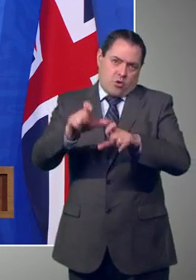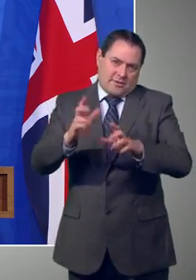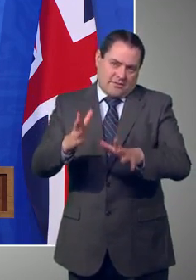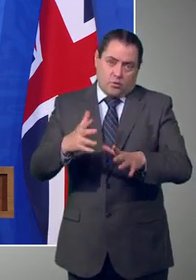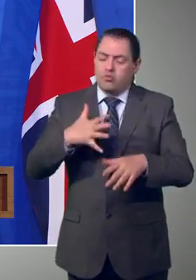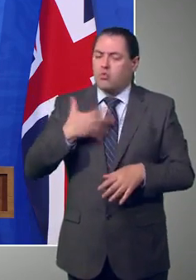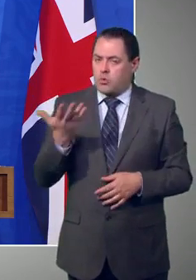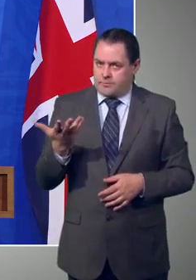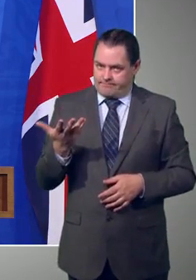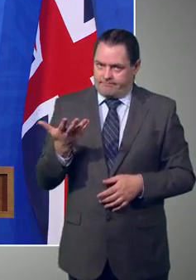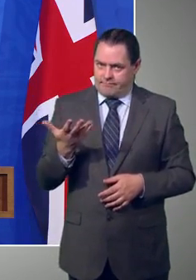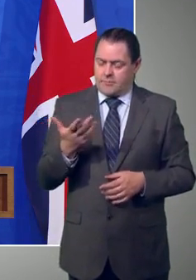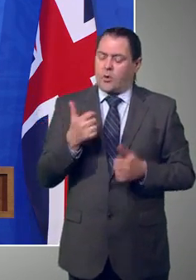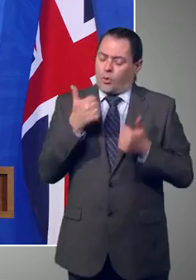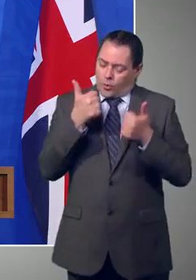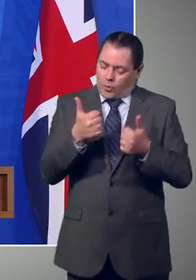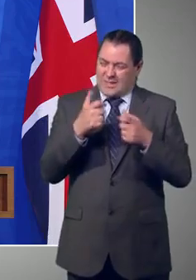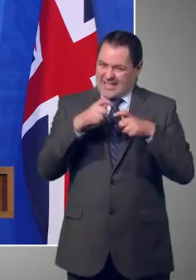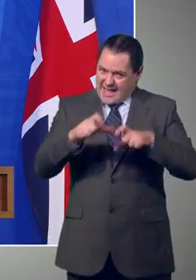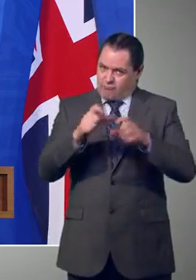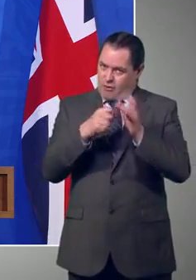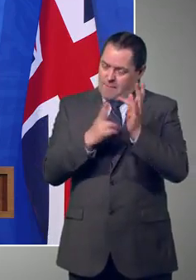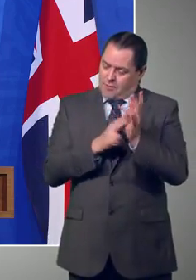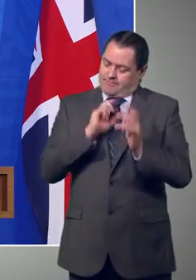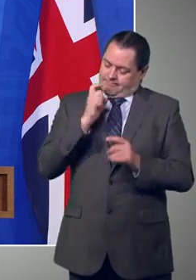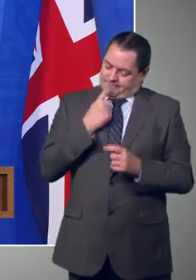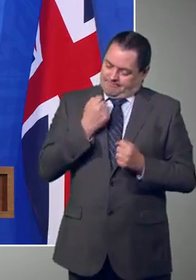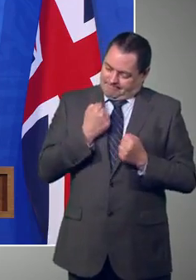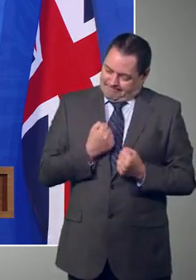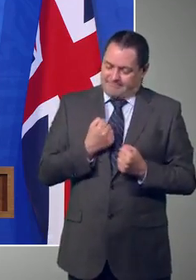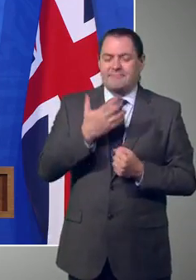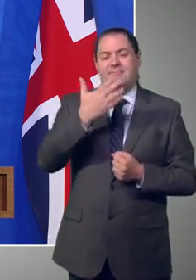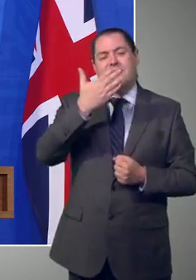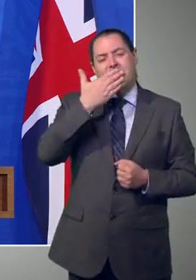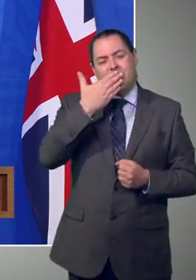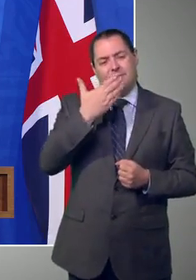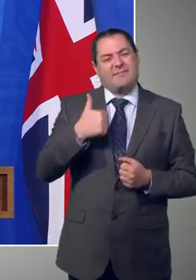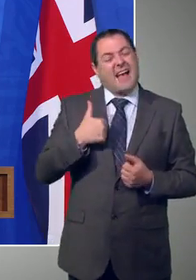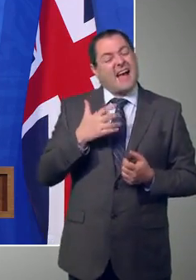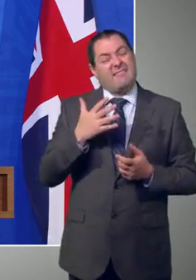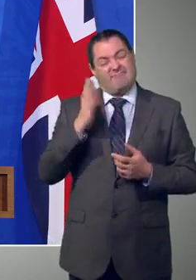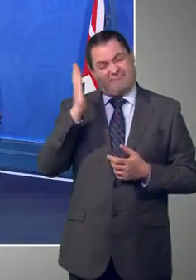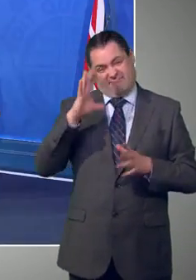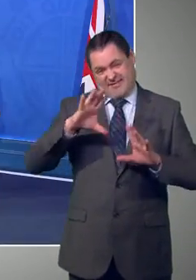at it. Bolton we'll get there. and that ends this. Downing